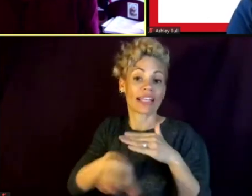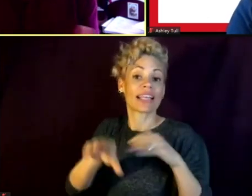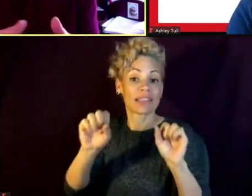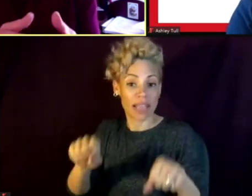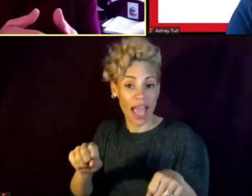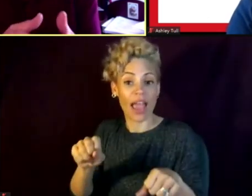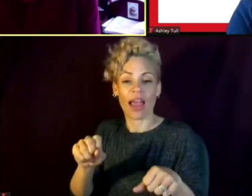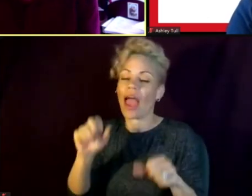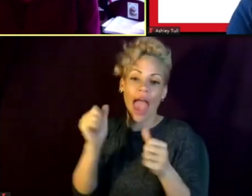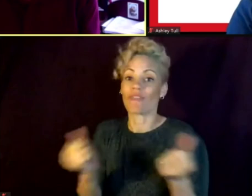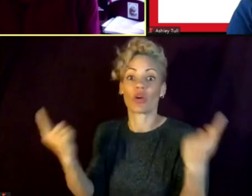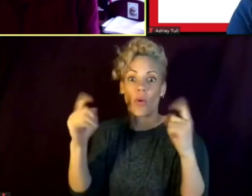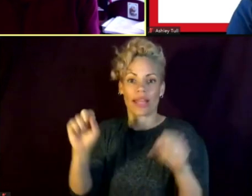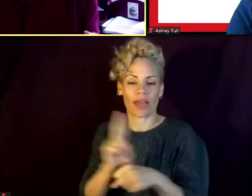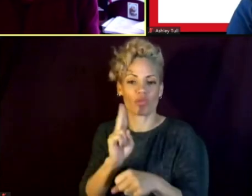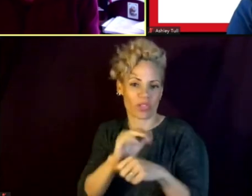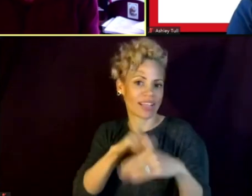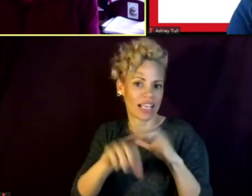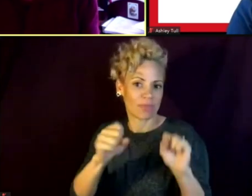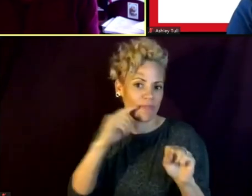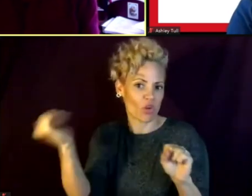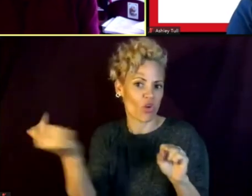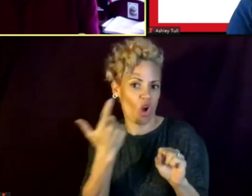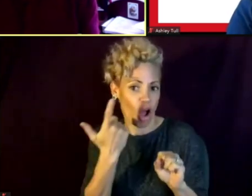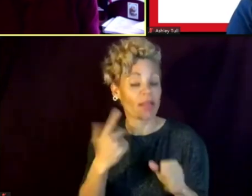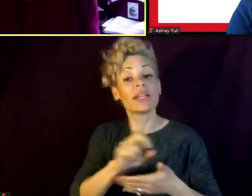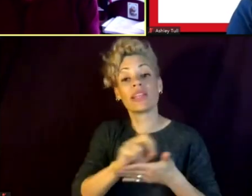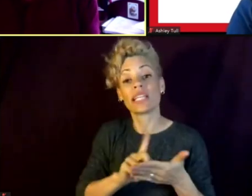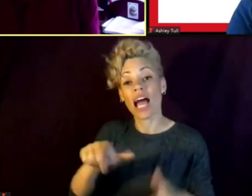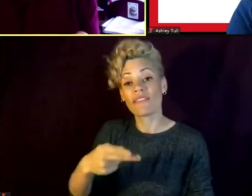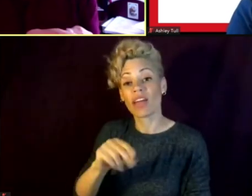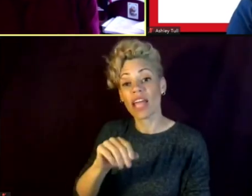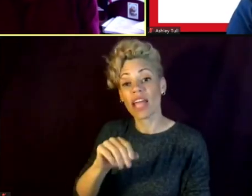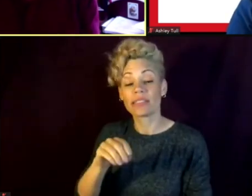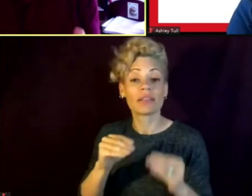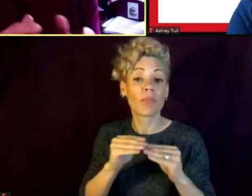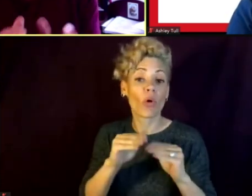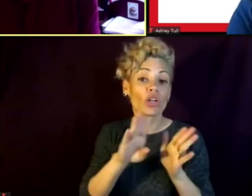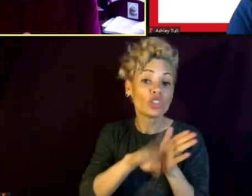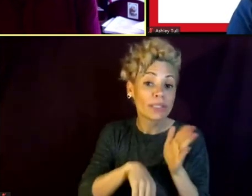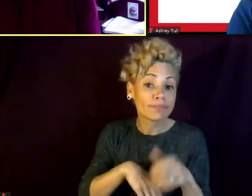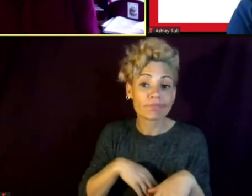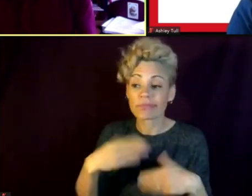And in the design stage, it's cheaper, it's easier and so forth if it's done there.